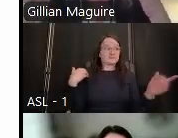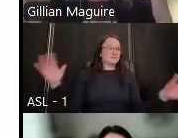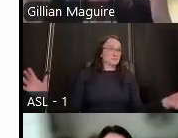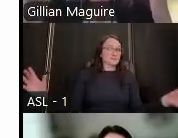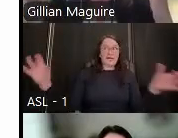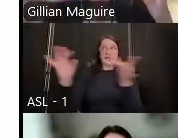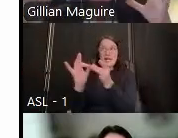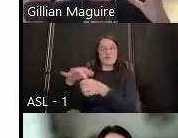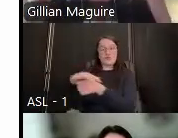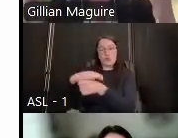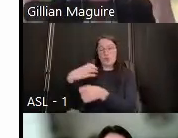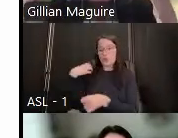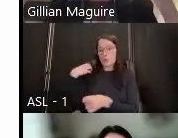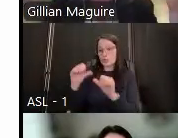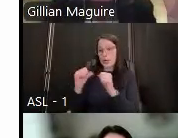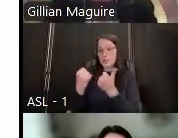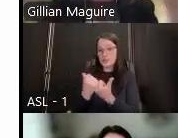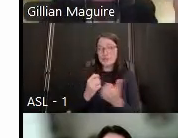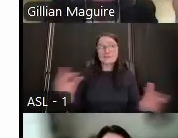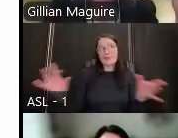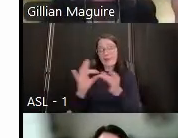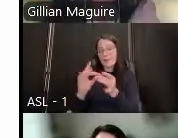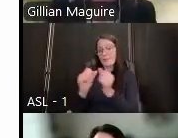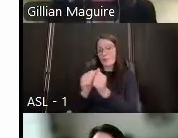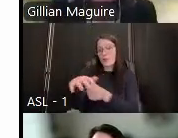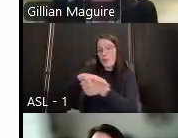uh contacts to try to build something that's bigger and reaches into other